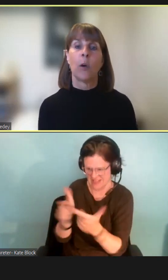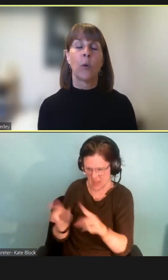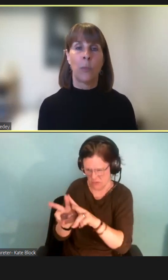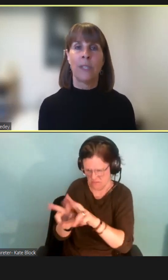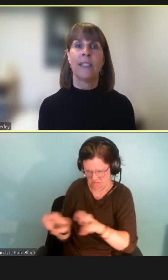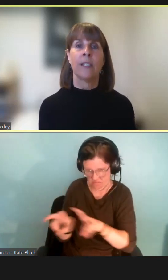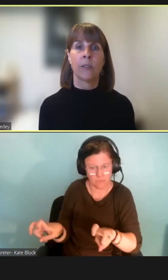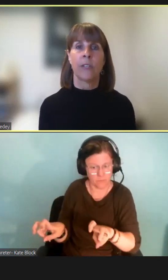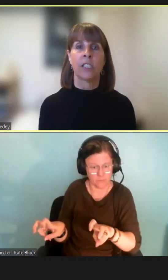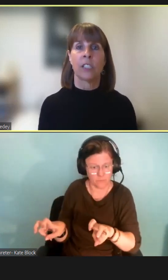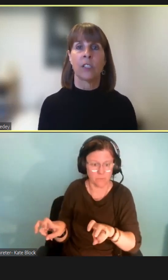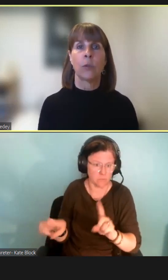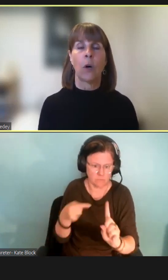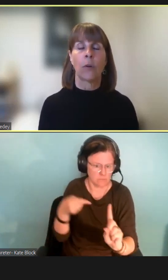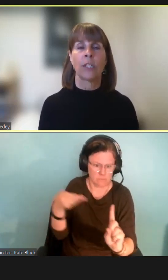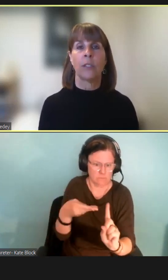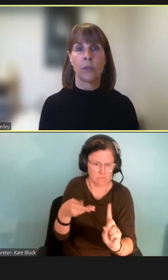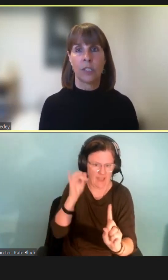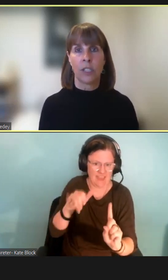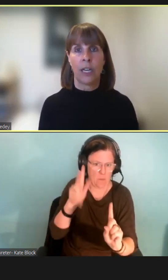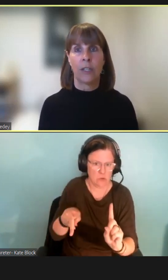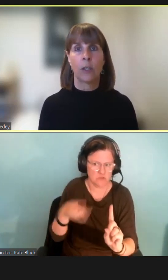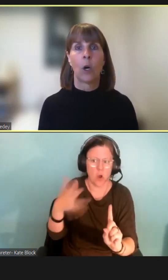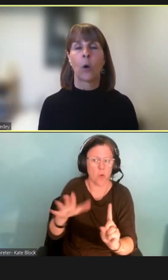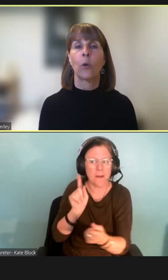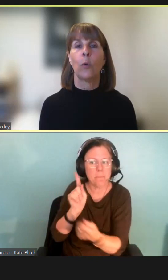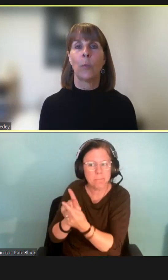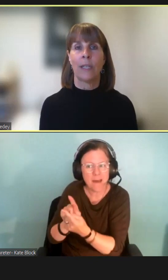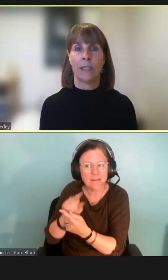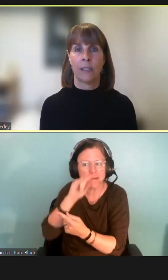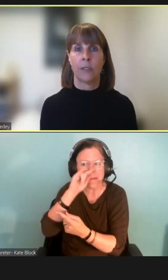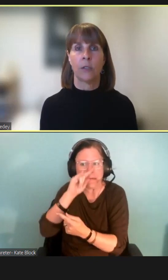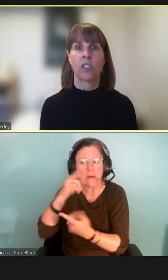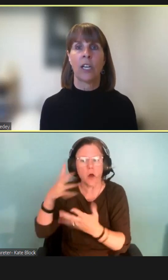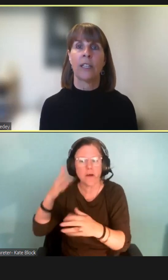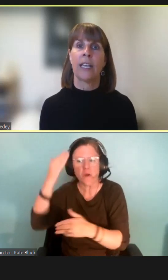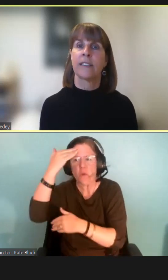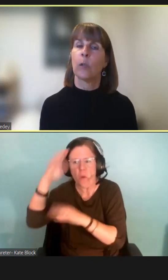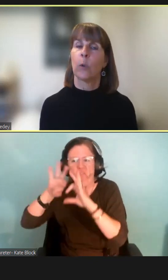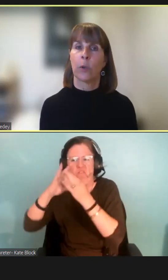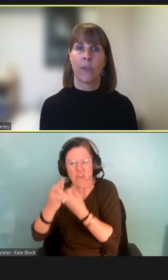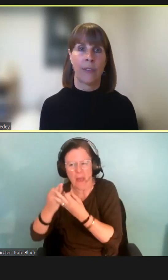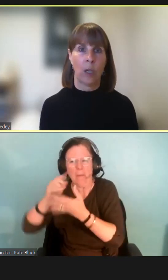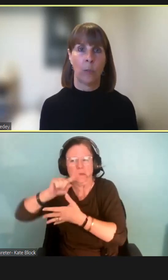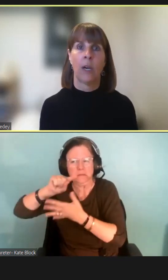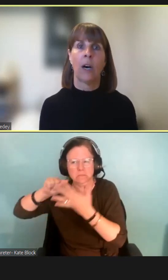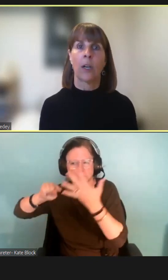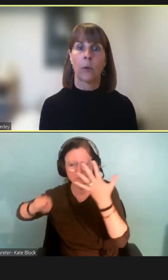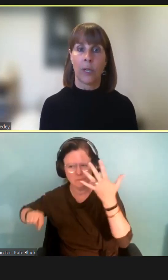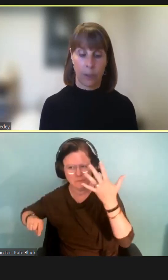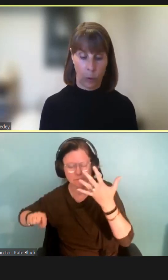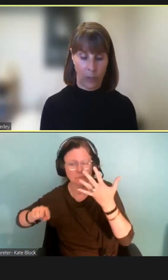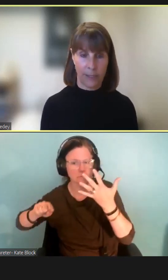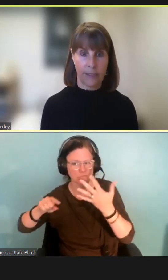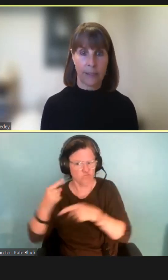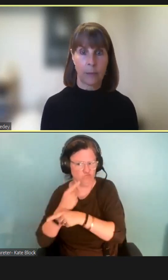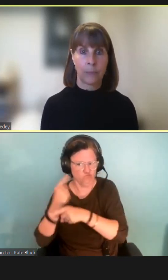would be the interventionist who already knows the child or who will be getting to know the child as they work with them on a regular